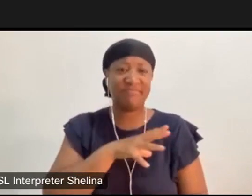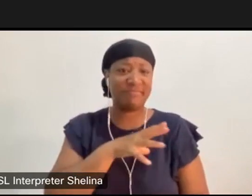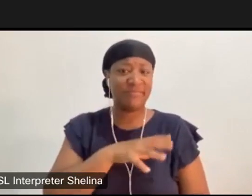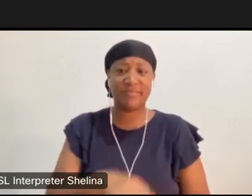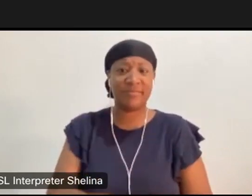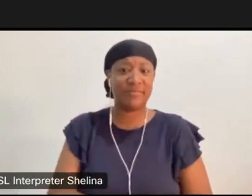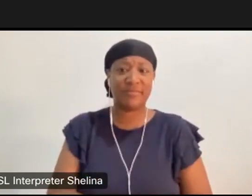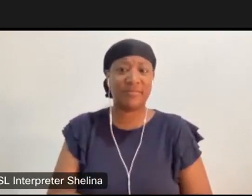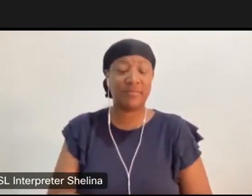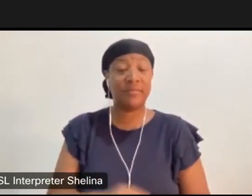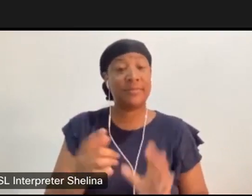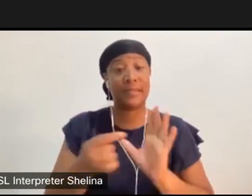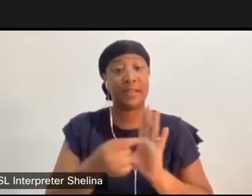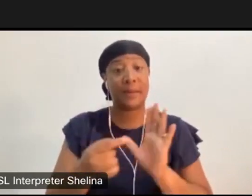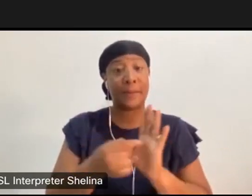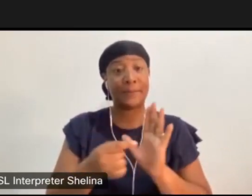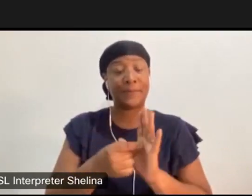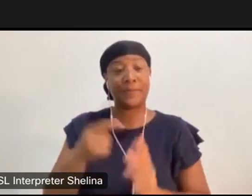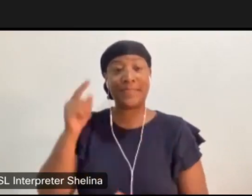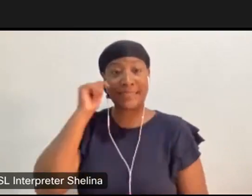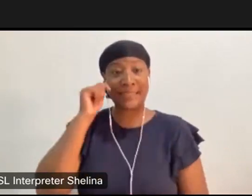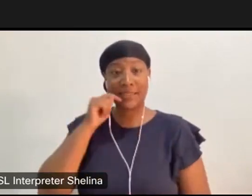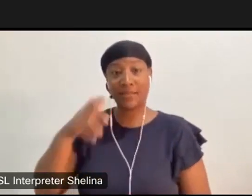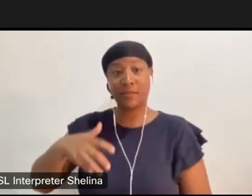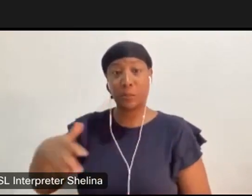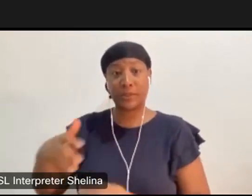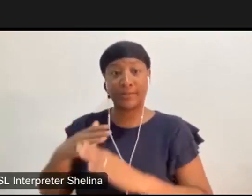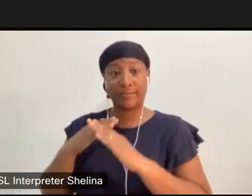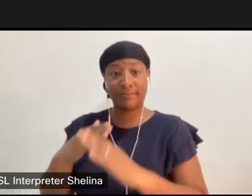you want to do teen pregnancy prevention and